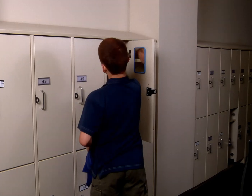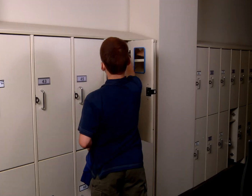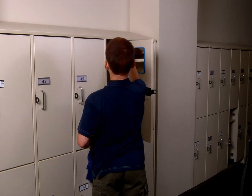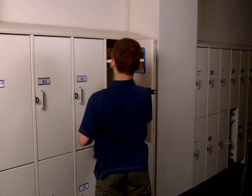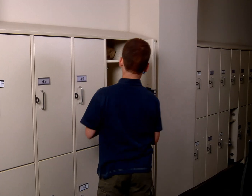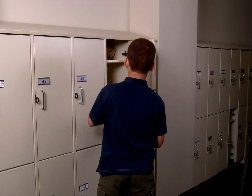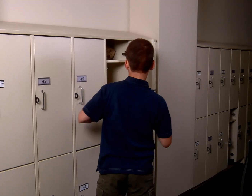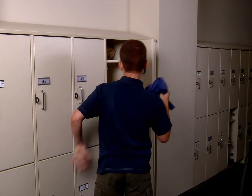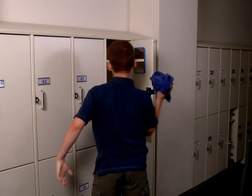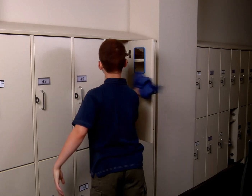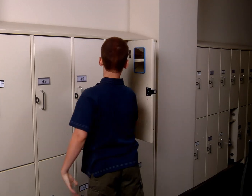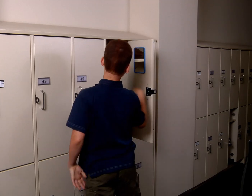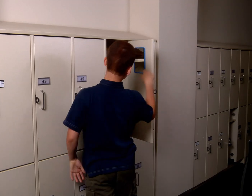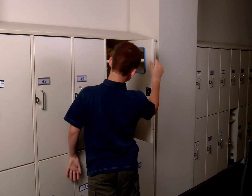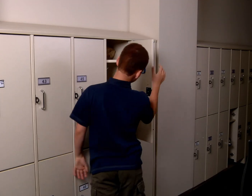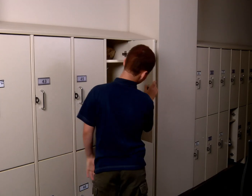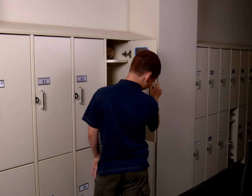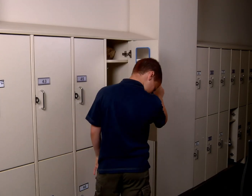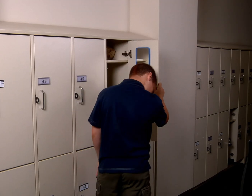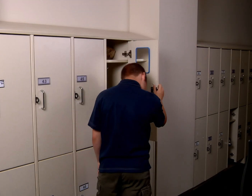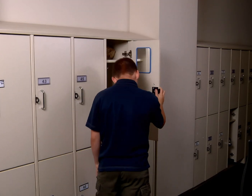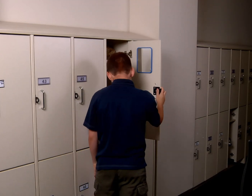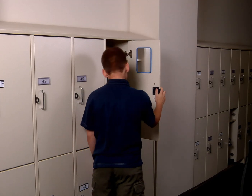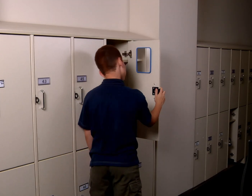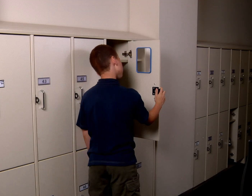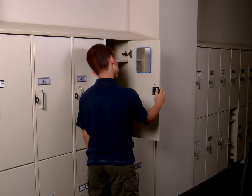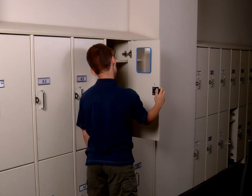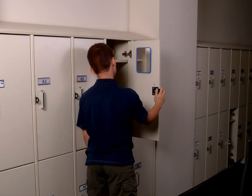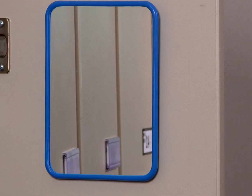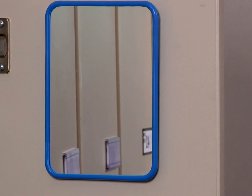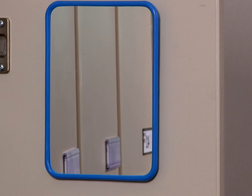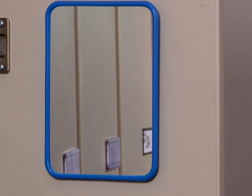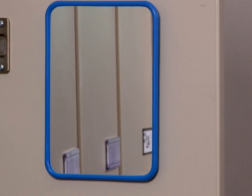YOU CAN BE HAPPY IN SPITE OF THIS;